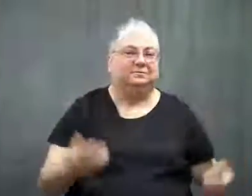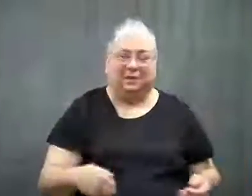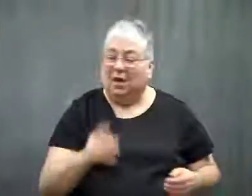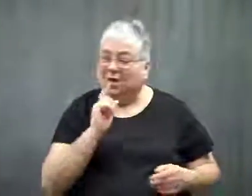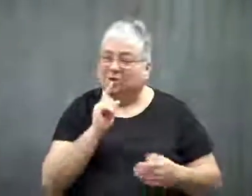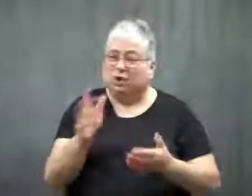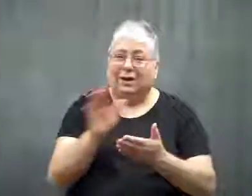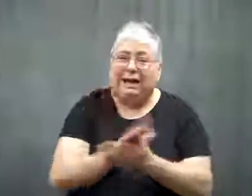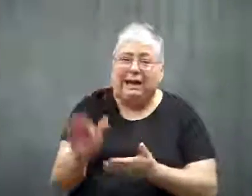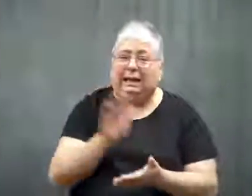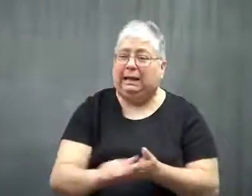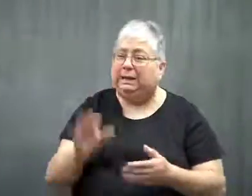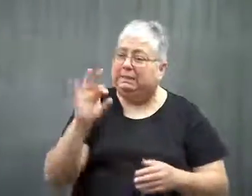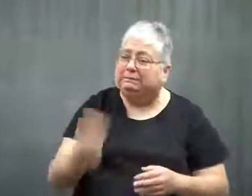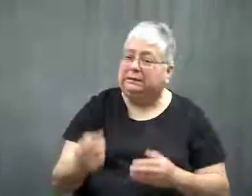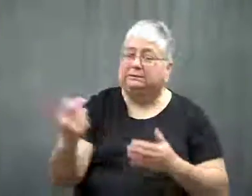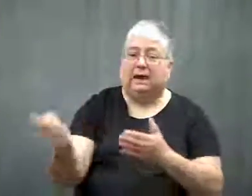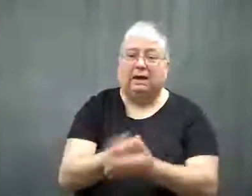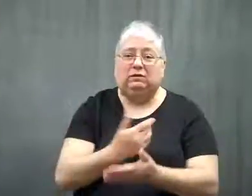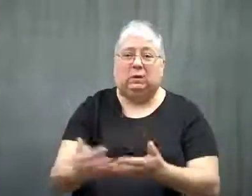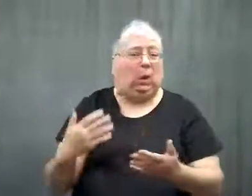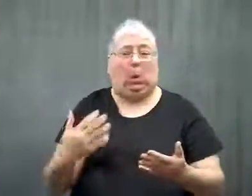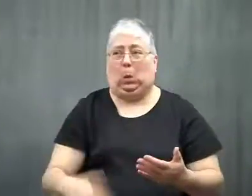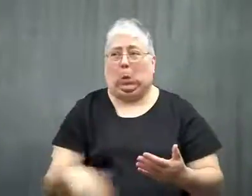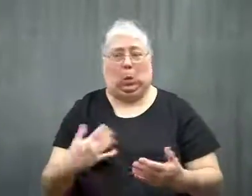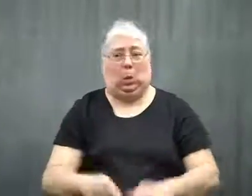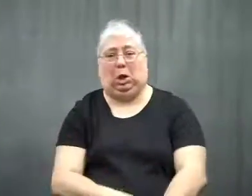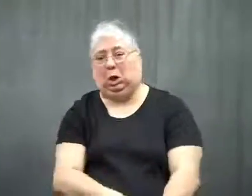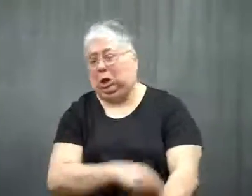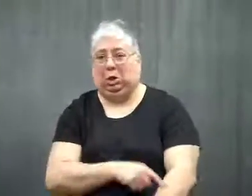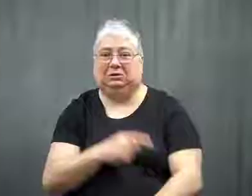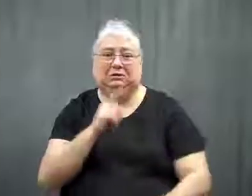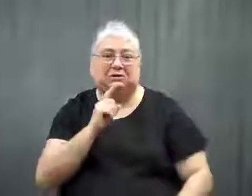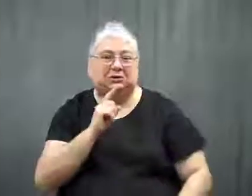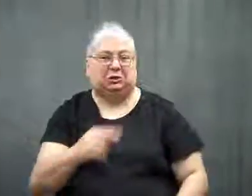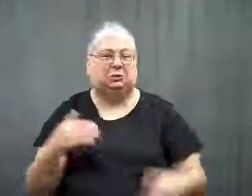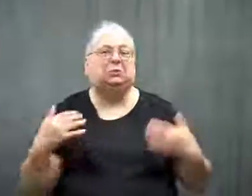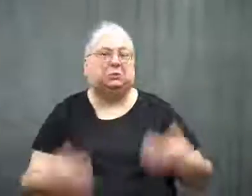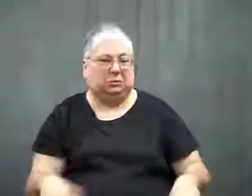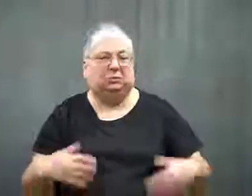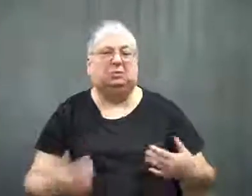It will take a long time to clean up and fix the damage.